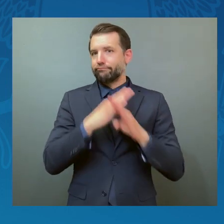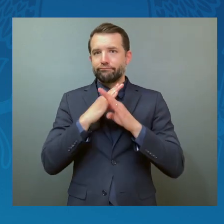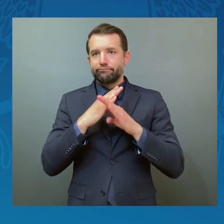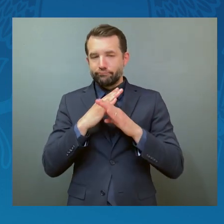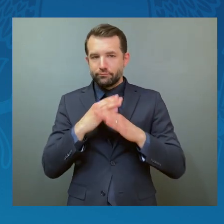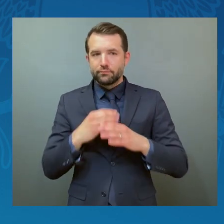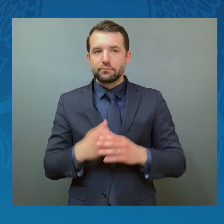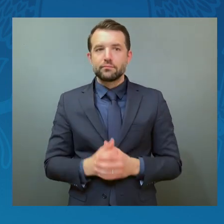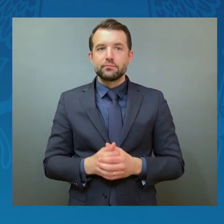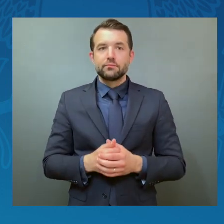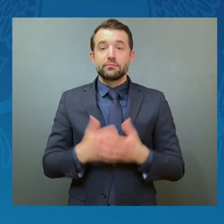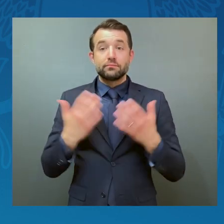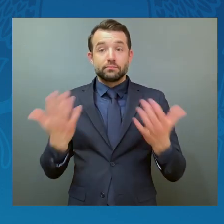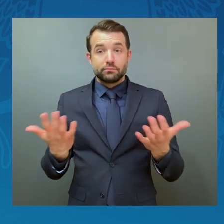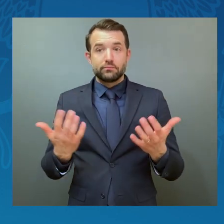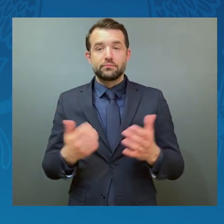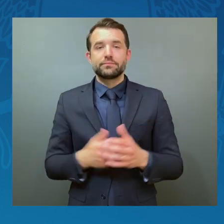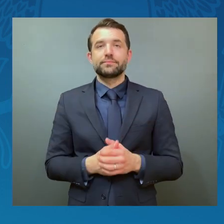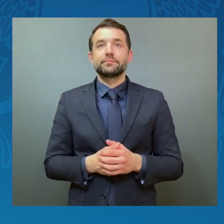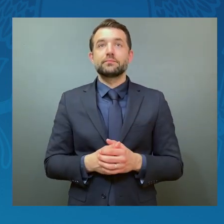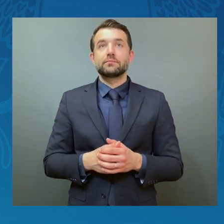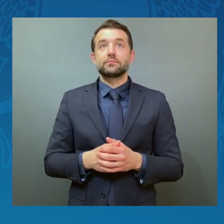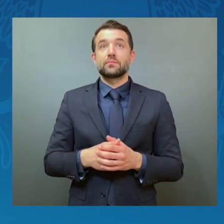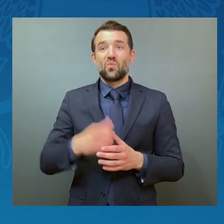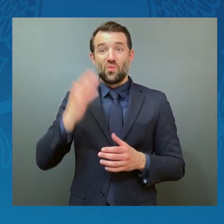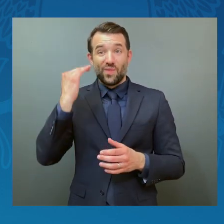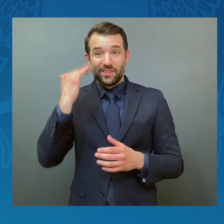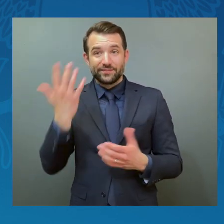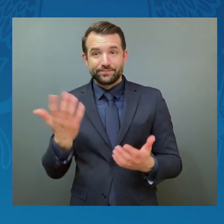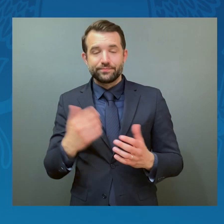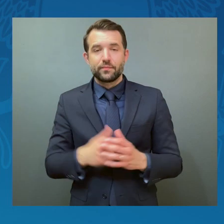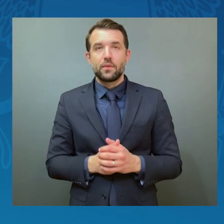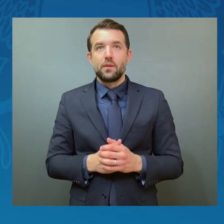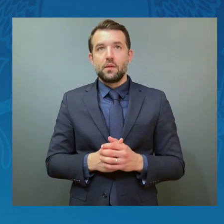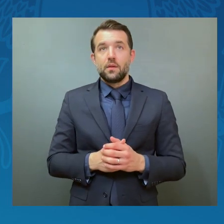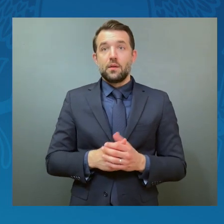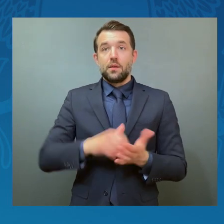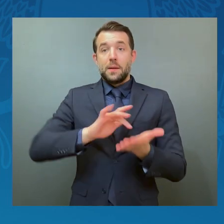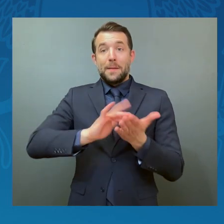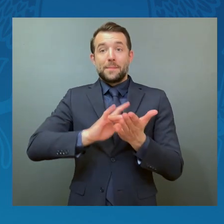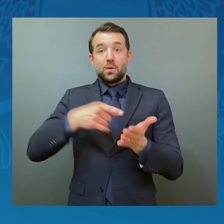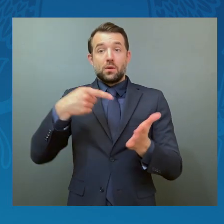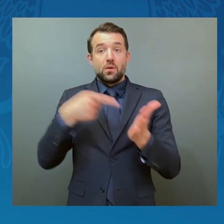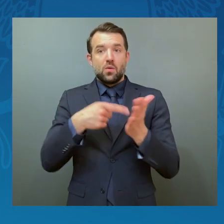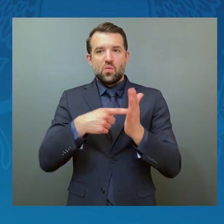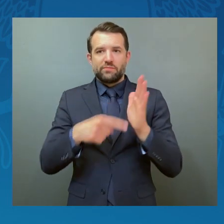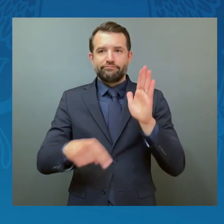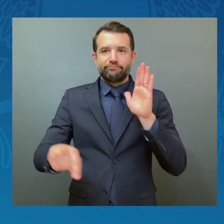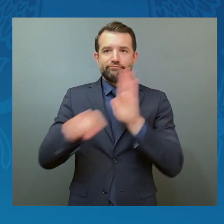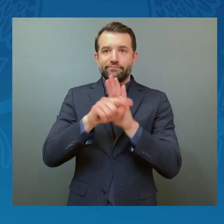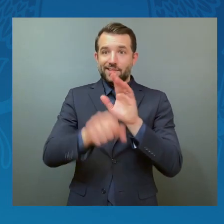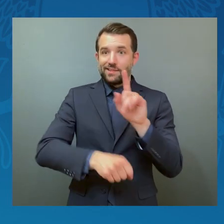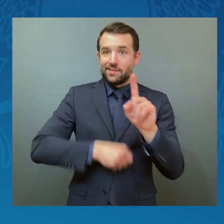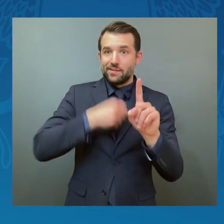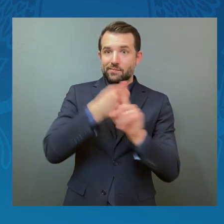This is in large part because of the negative effect medical debt can have on credit scores. Credit scores.